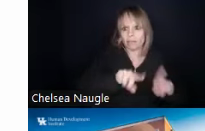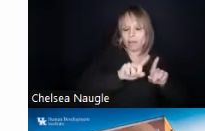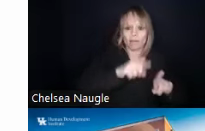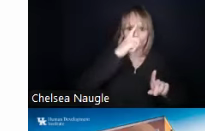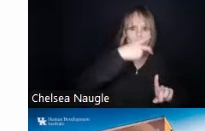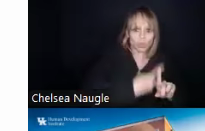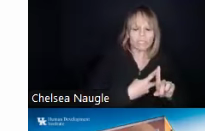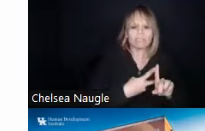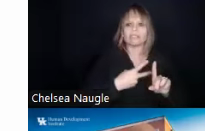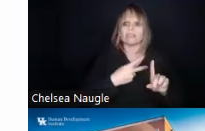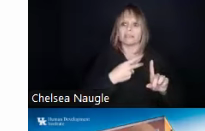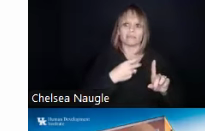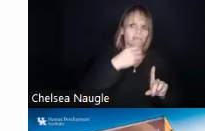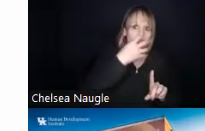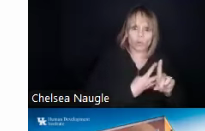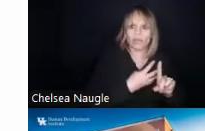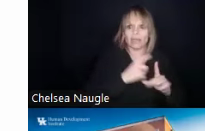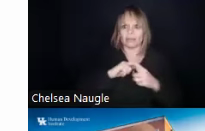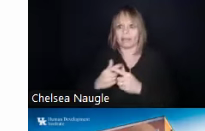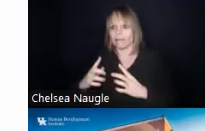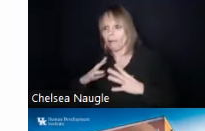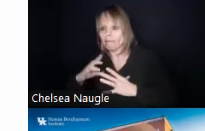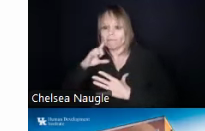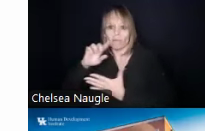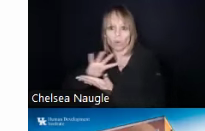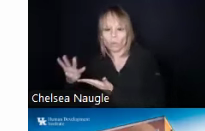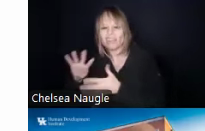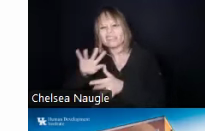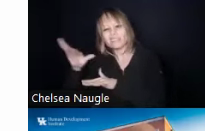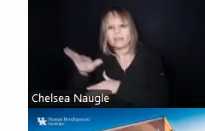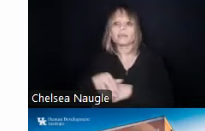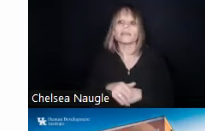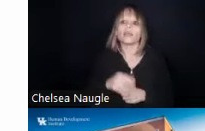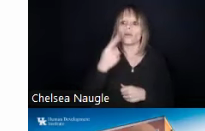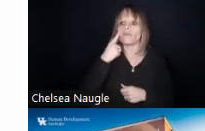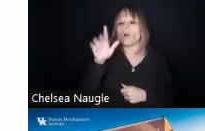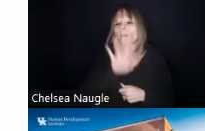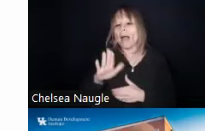bit of that going on. Um but essentially, for 211 days on average, some a little bit longer, some a little